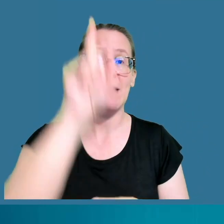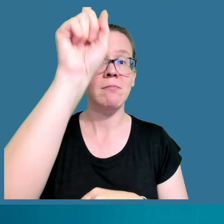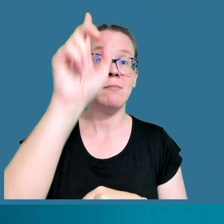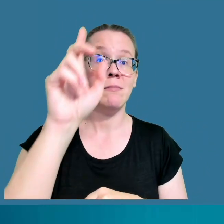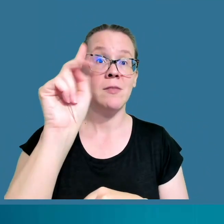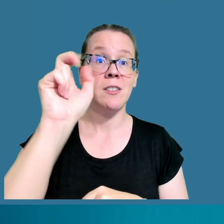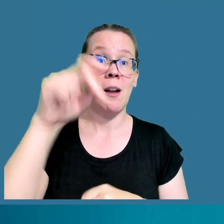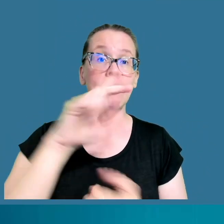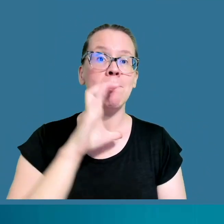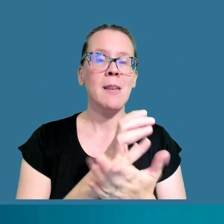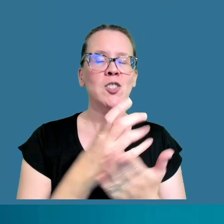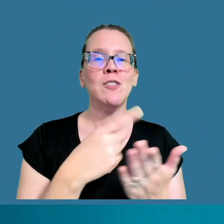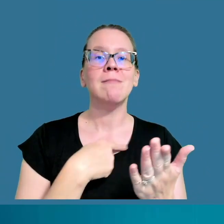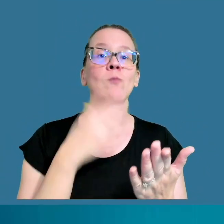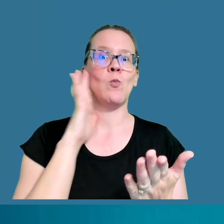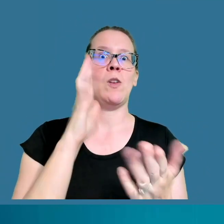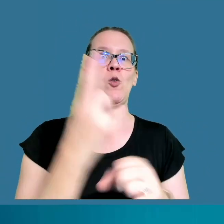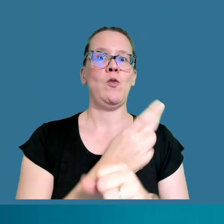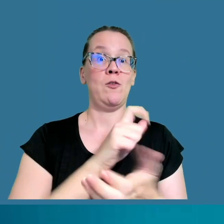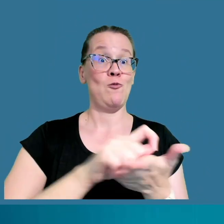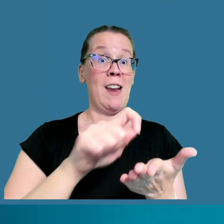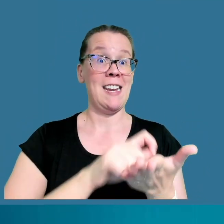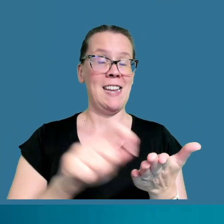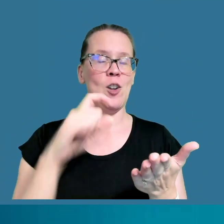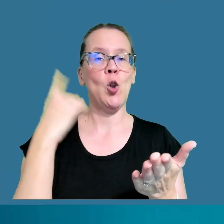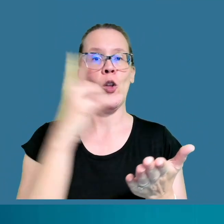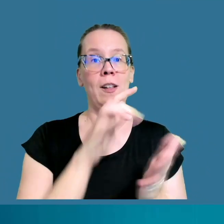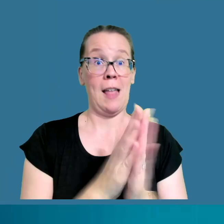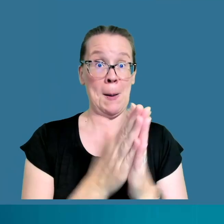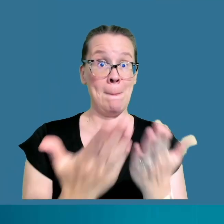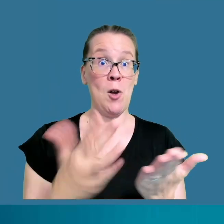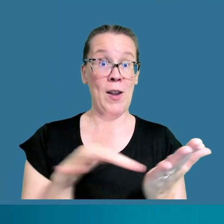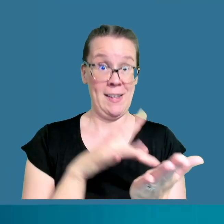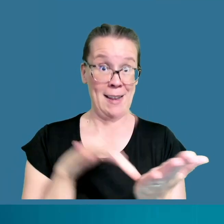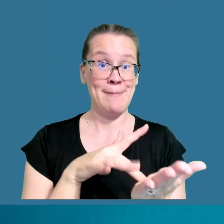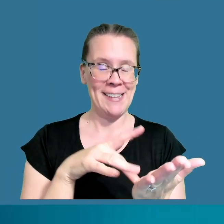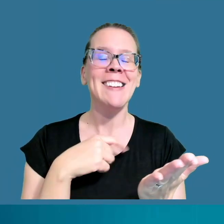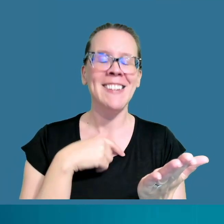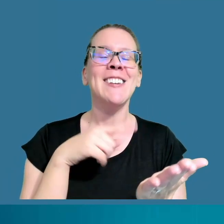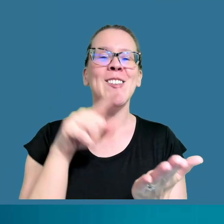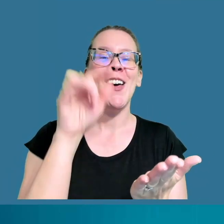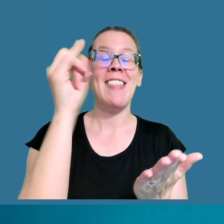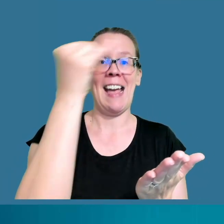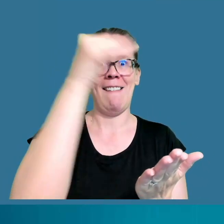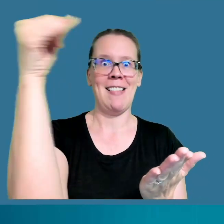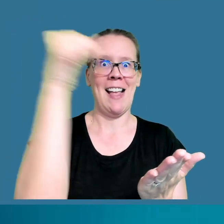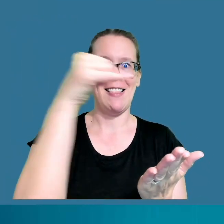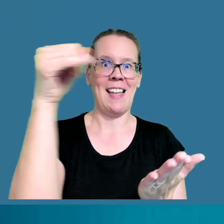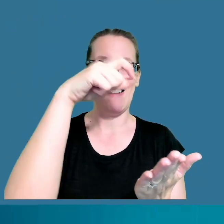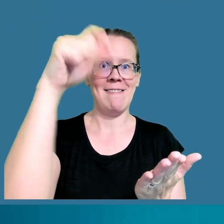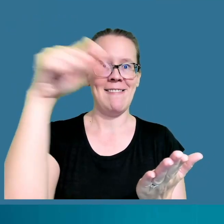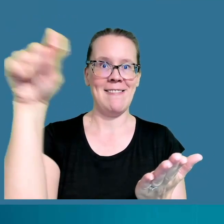Um, again, look at the video to see just my hand, um, drawing cuz I'm literally just scribbling a